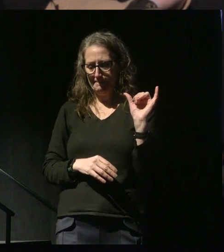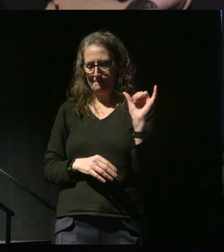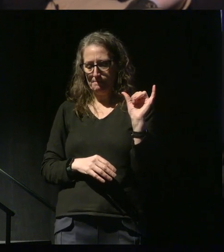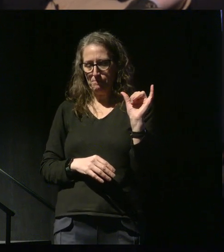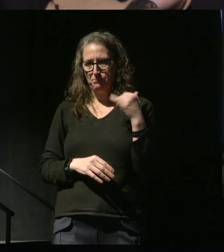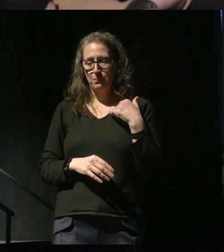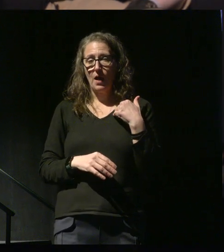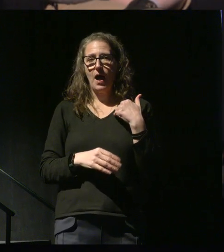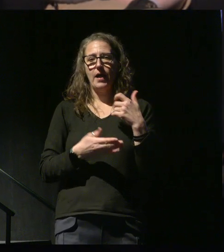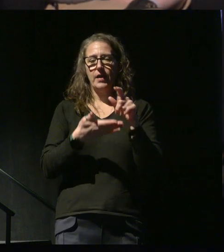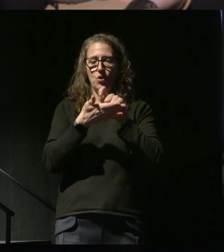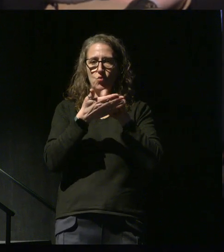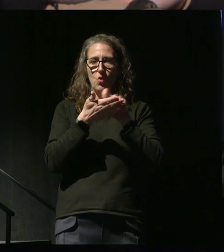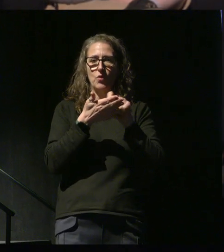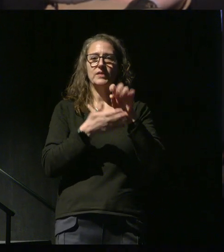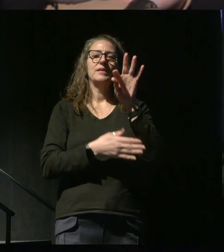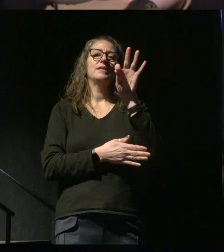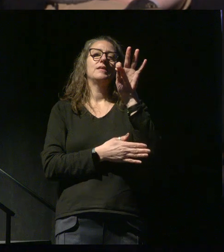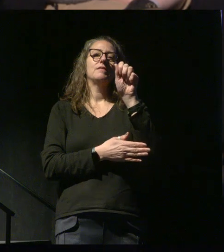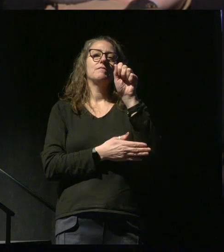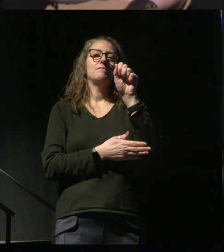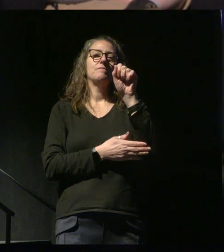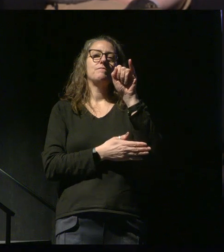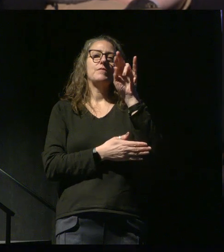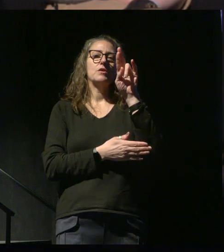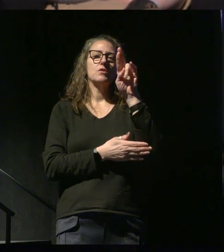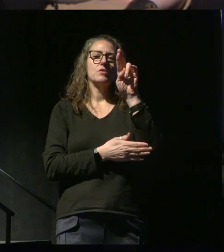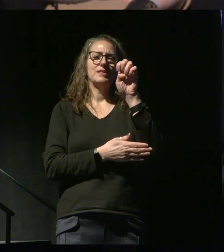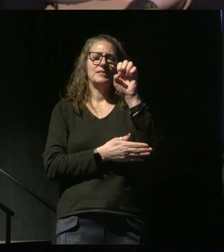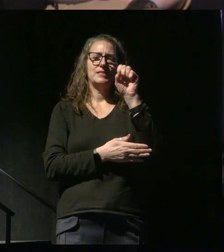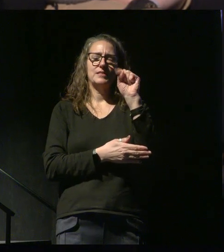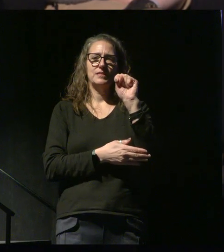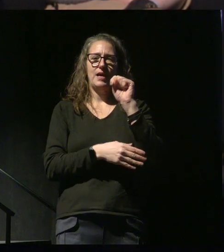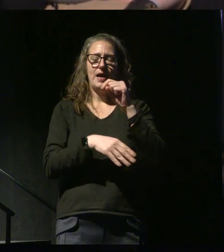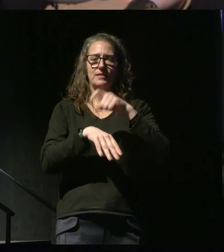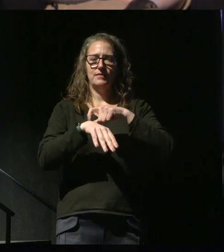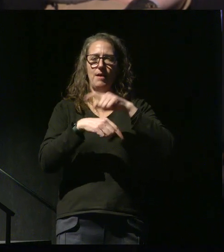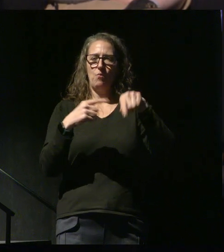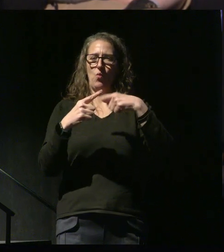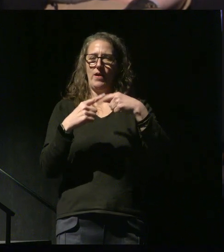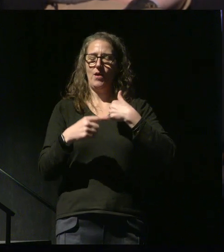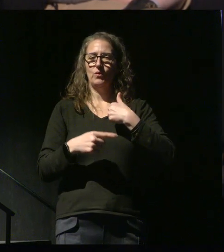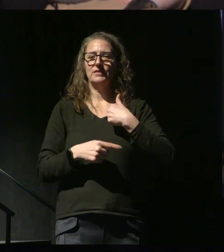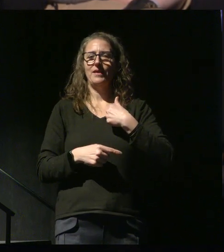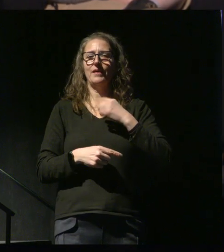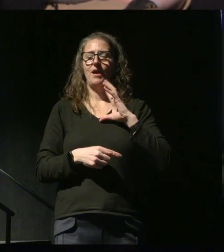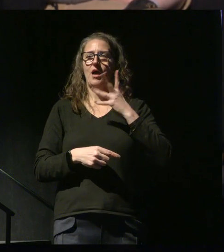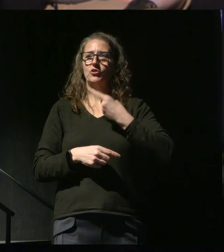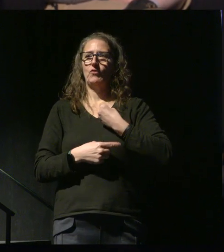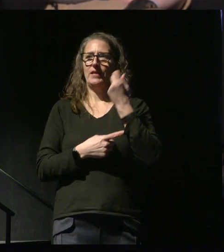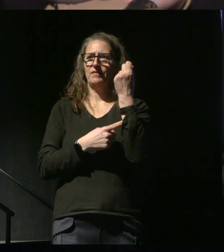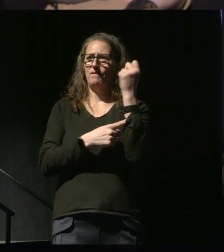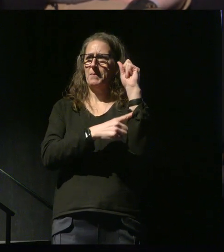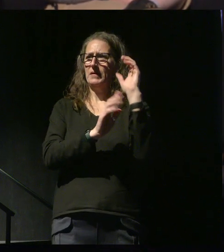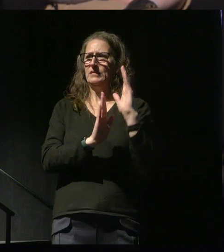I wrote Ferris at a time when I was a trans journalist dealing with like hundreds and hundreds of transphobic